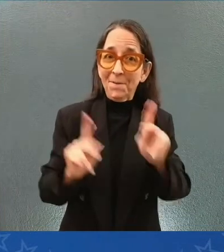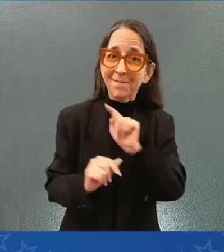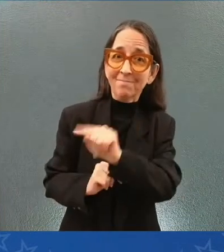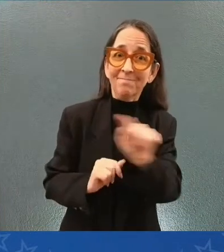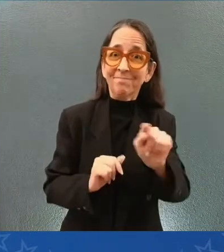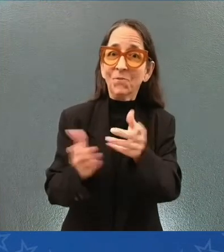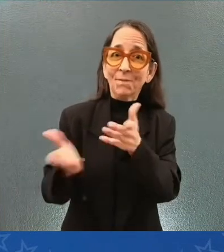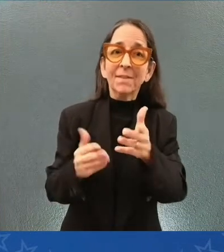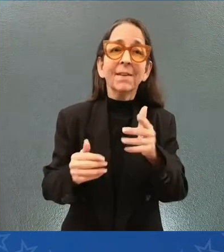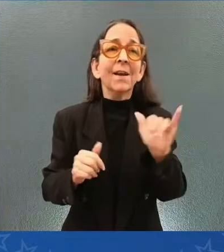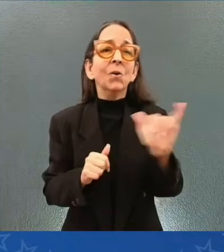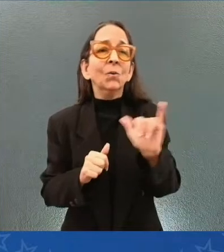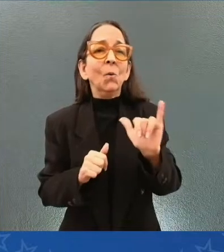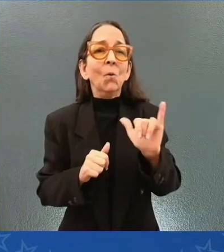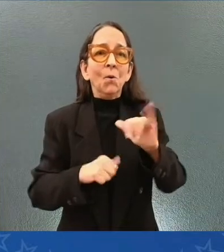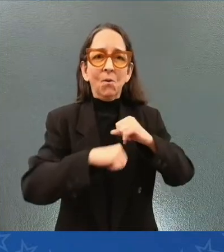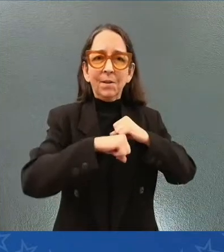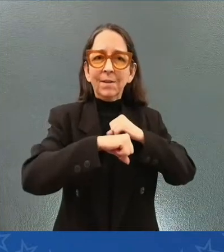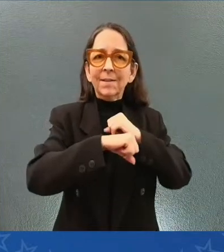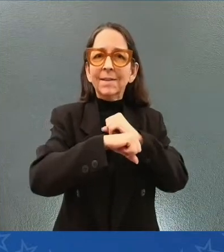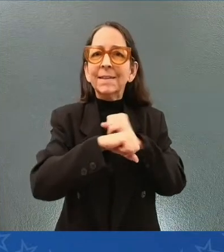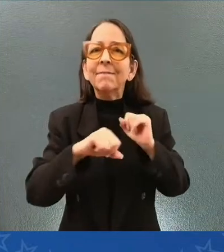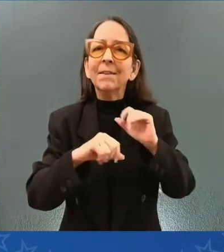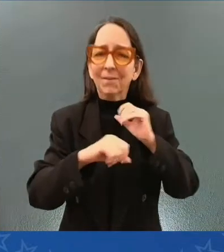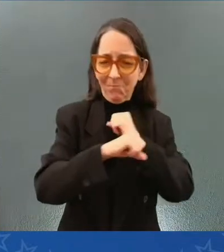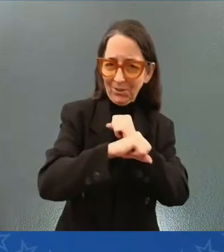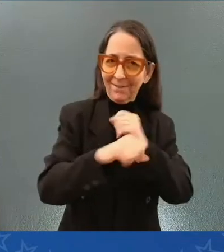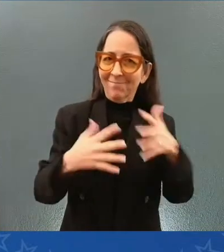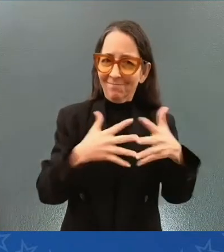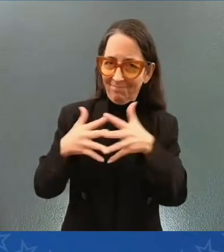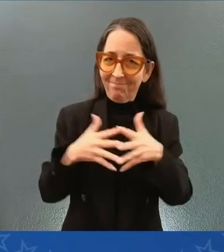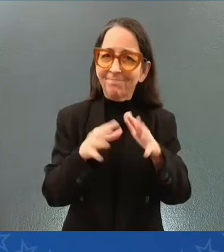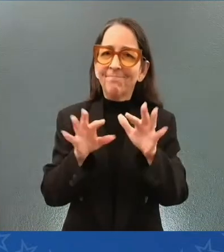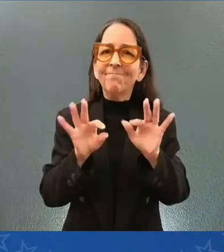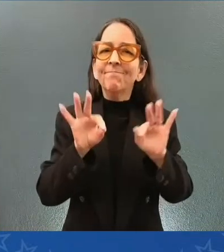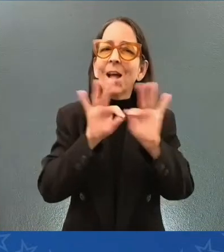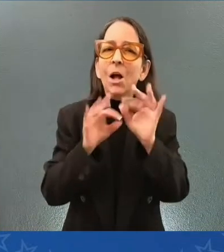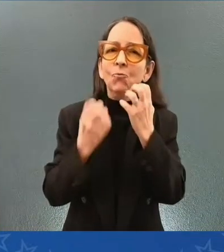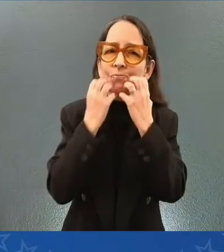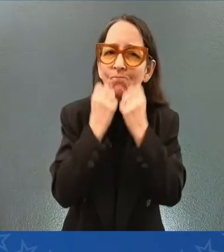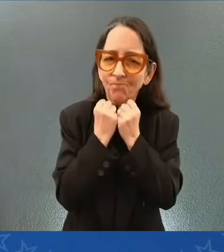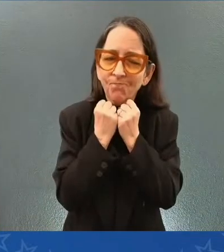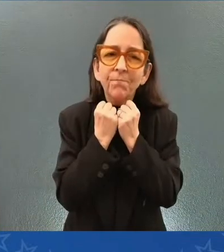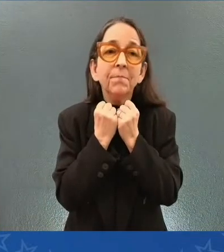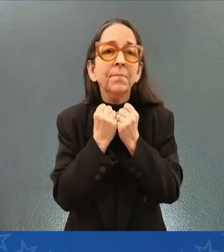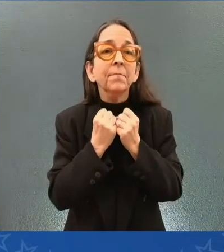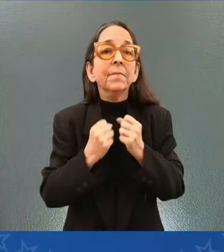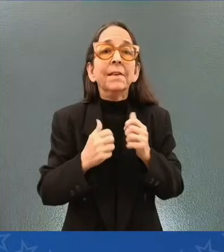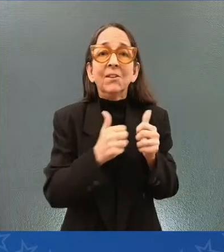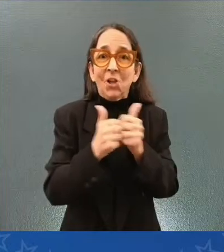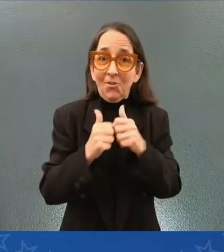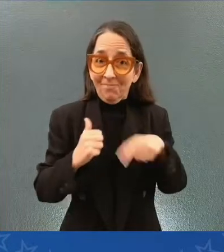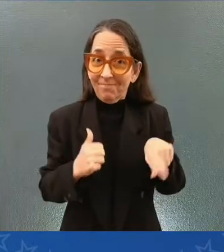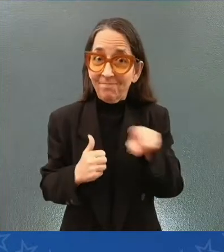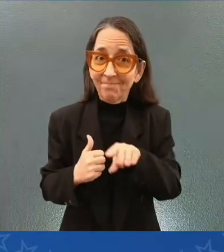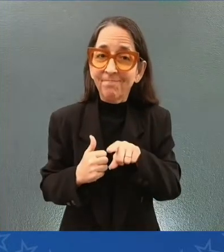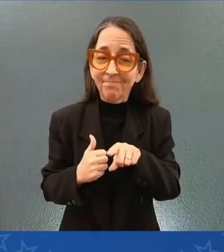even when they're under attack, which they have been. Together, you leave an incredible mark, and I mean this sincerely.